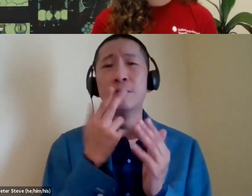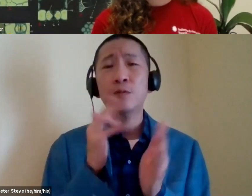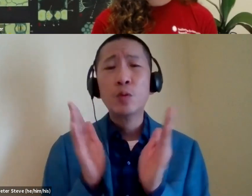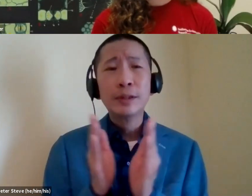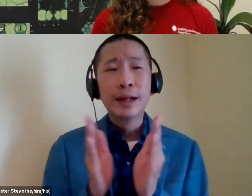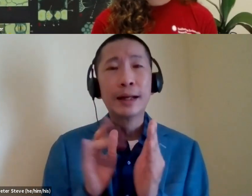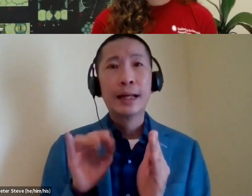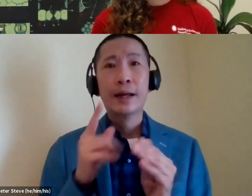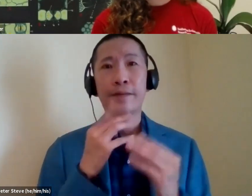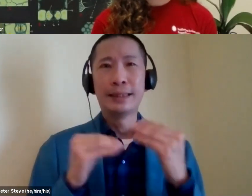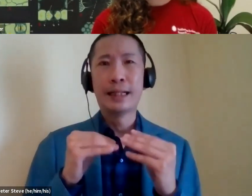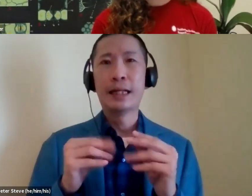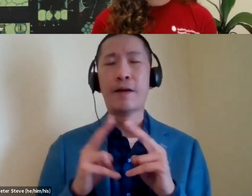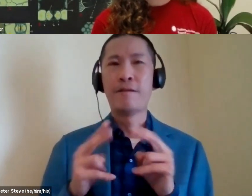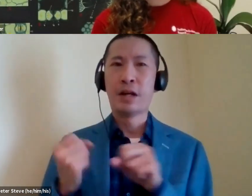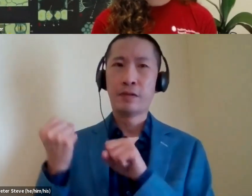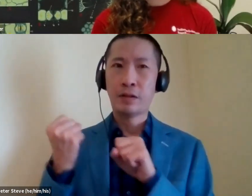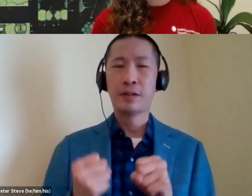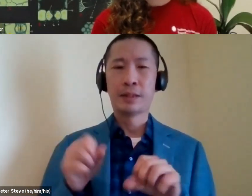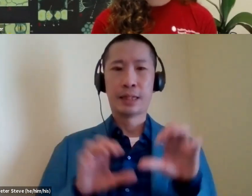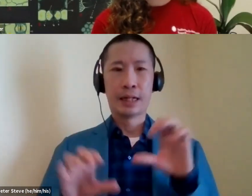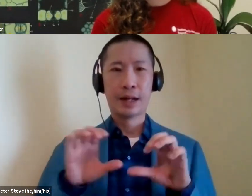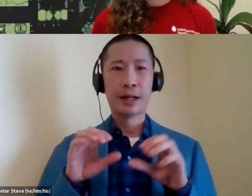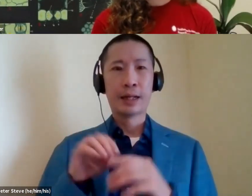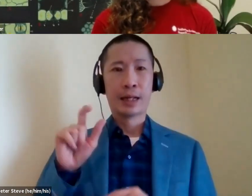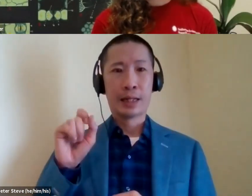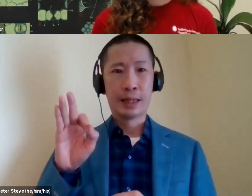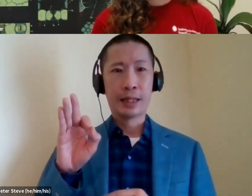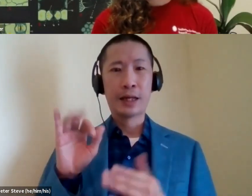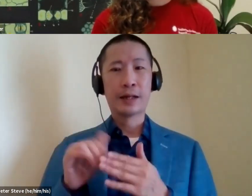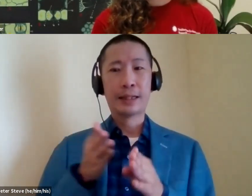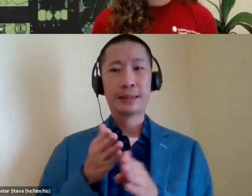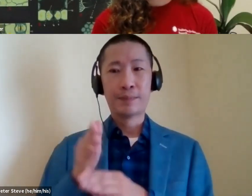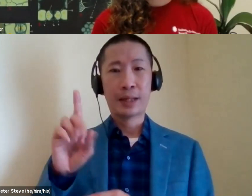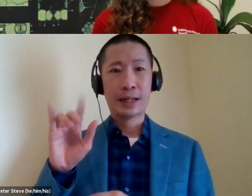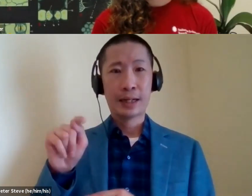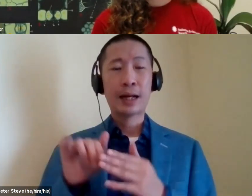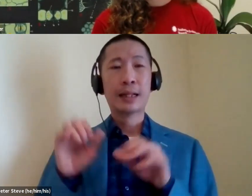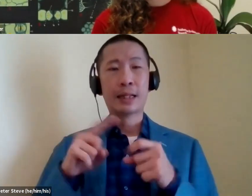Kim Komatsu (she/her): If it's eating a very concentrated chemical in a leaf and that's its main diet that could be harmful to the insect.